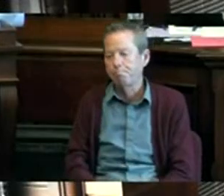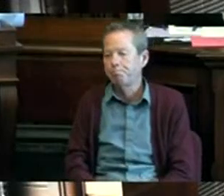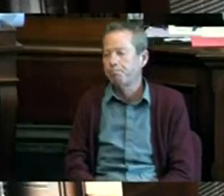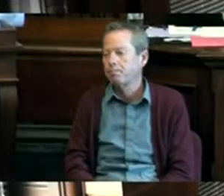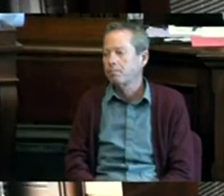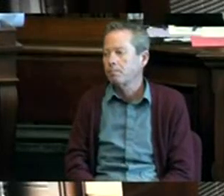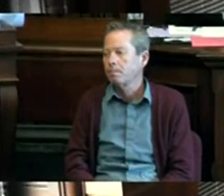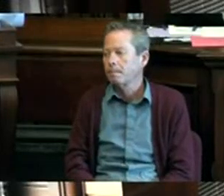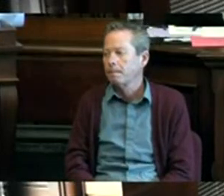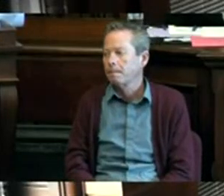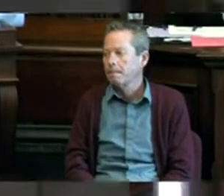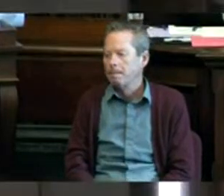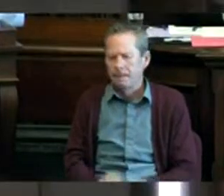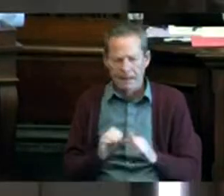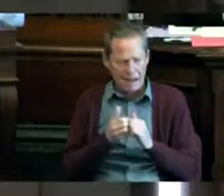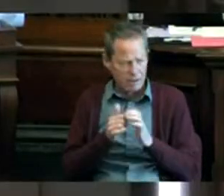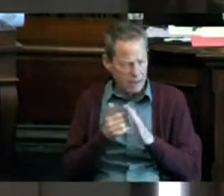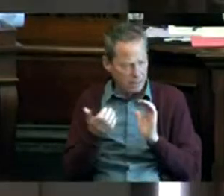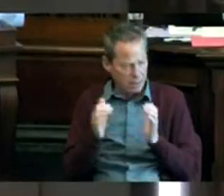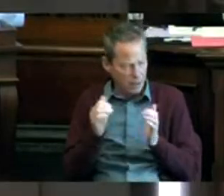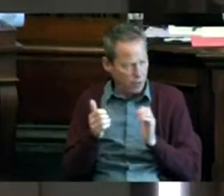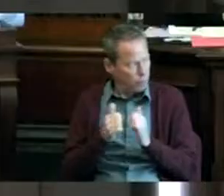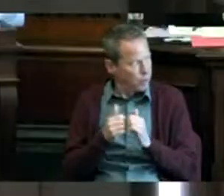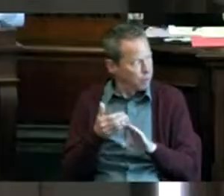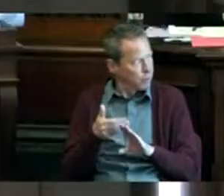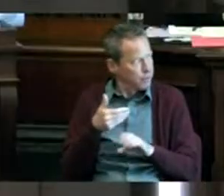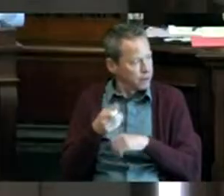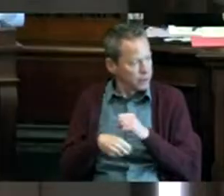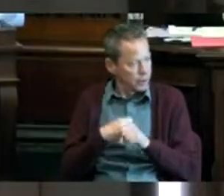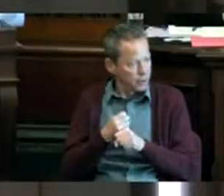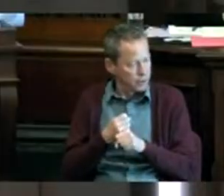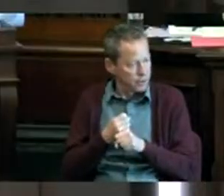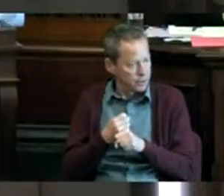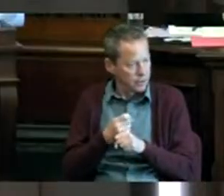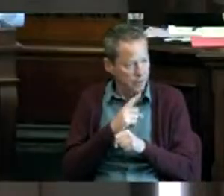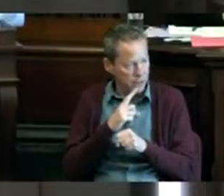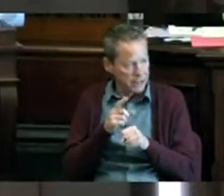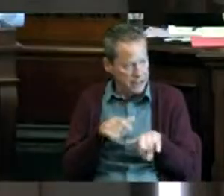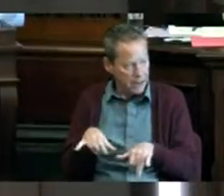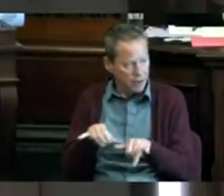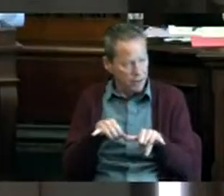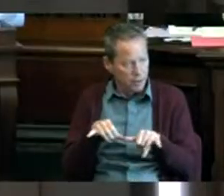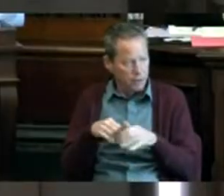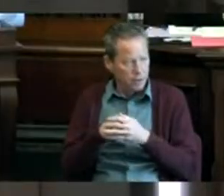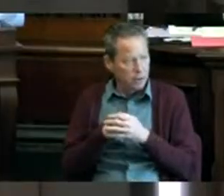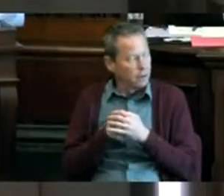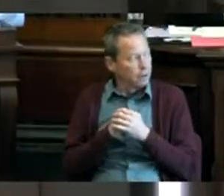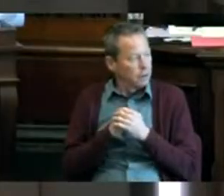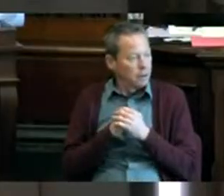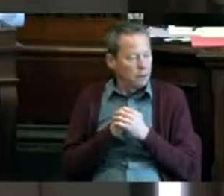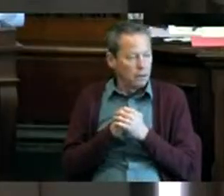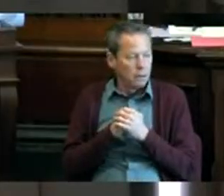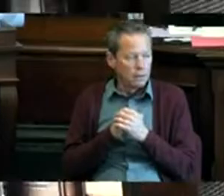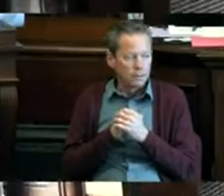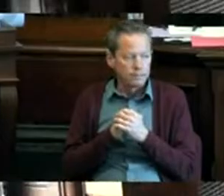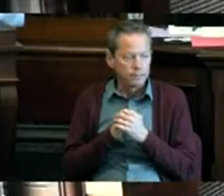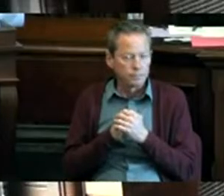Non-homestead will give up 1.5%.